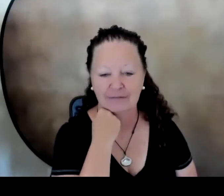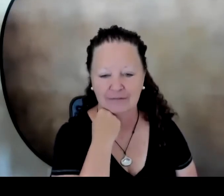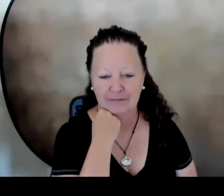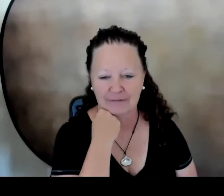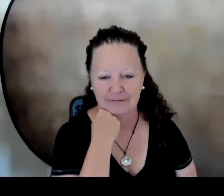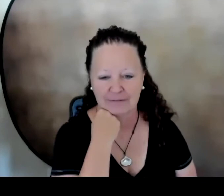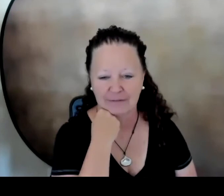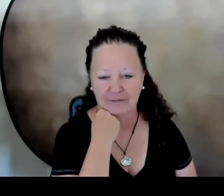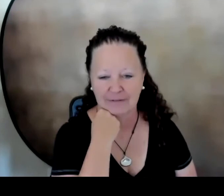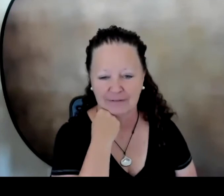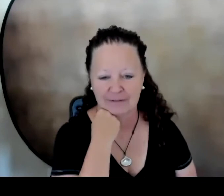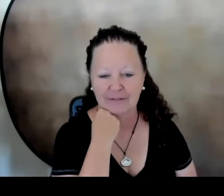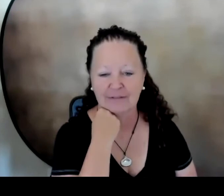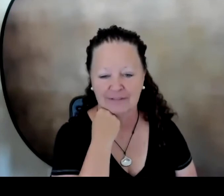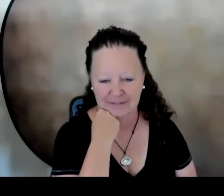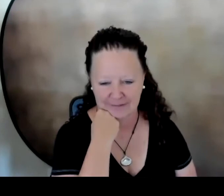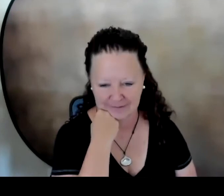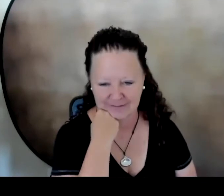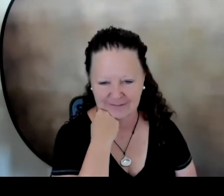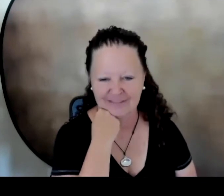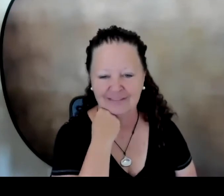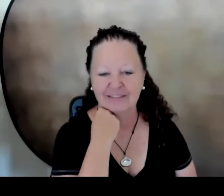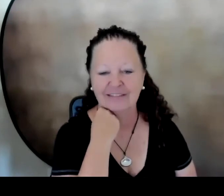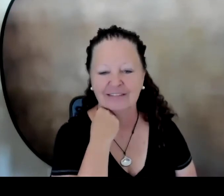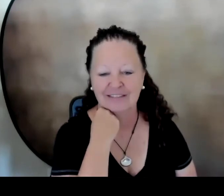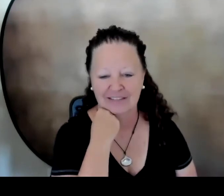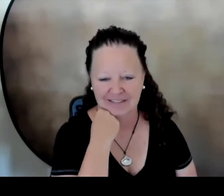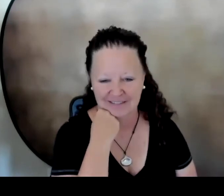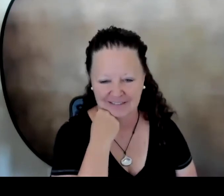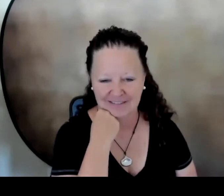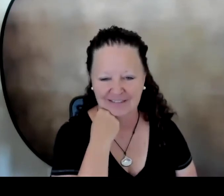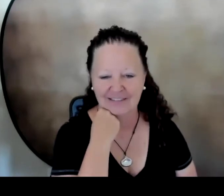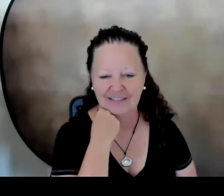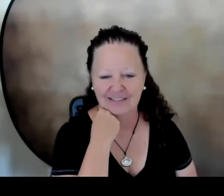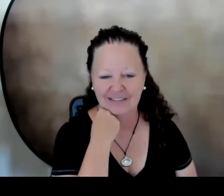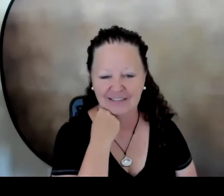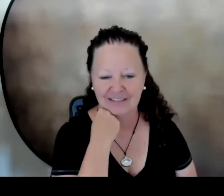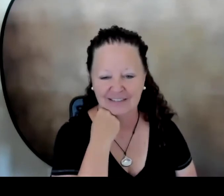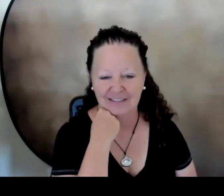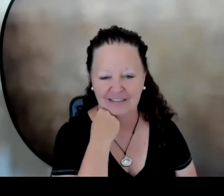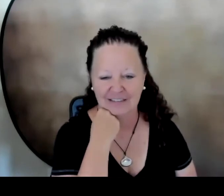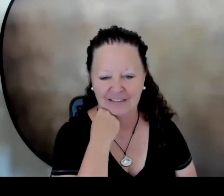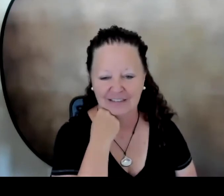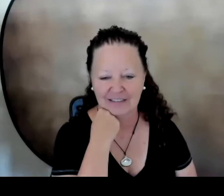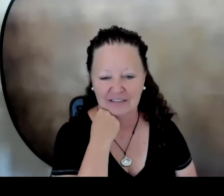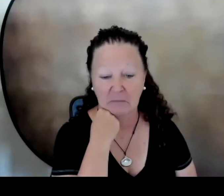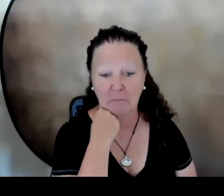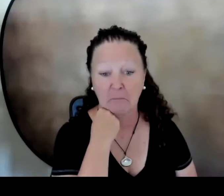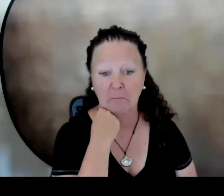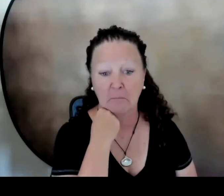She added this fish cake that she had made, I guess like a few weeks ago. It was like, she said, it was